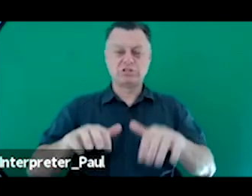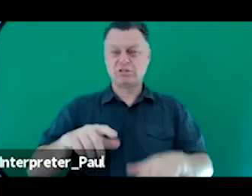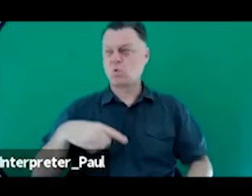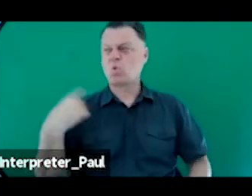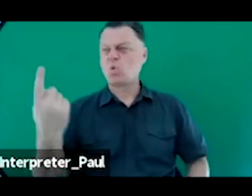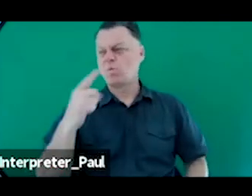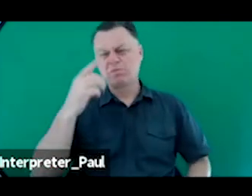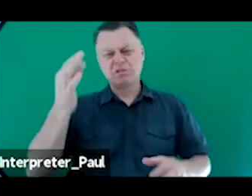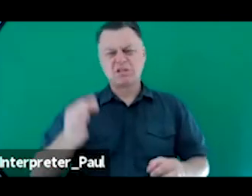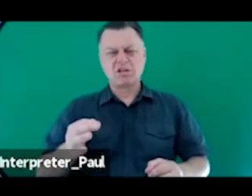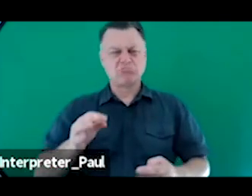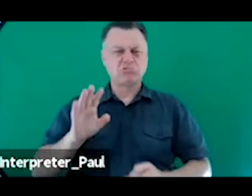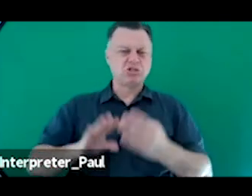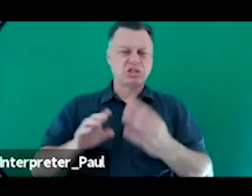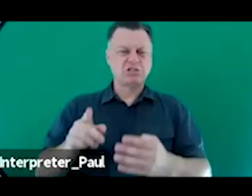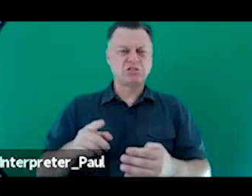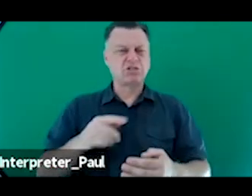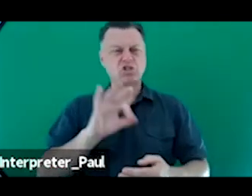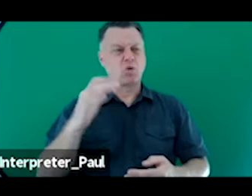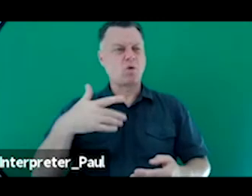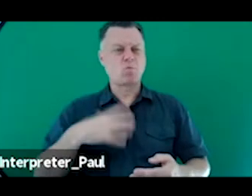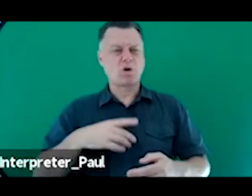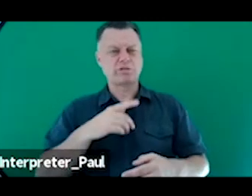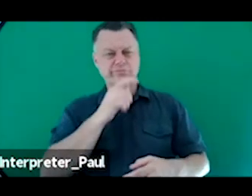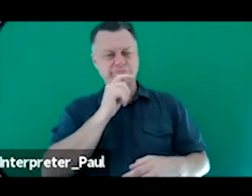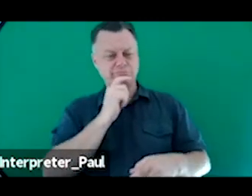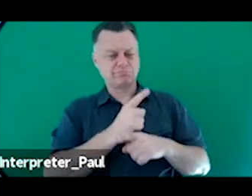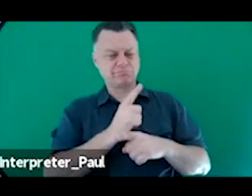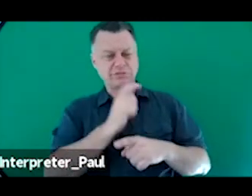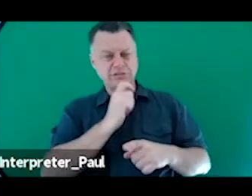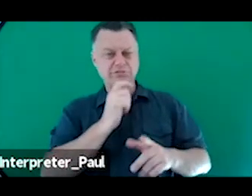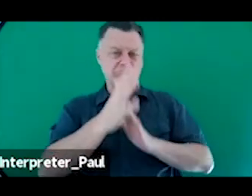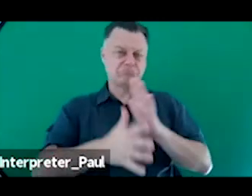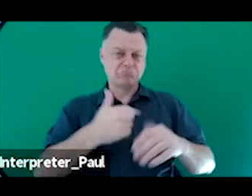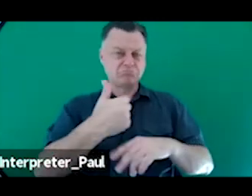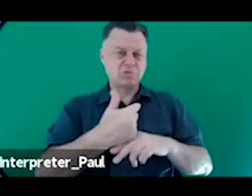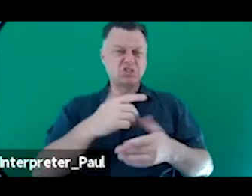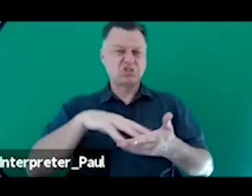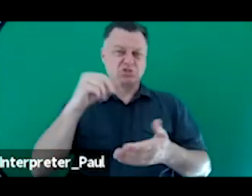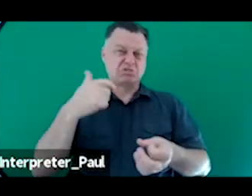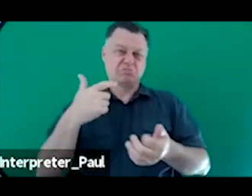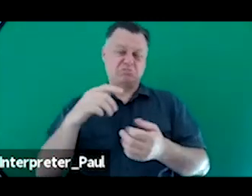is that a failure? No. The students had the choice and they all chose one or the other. So,